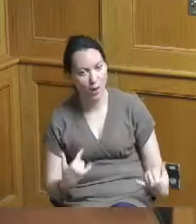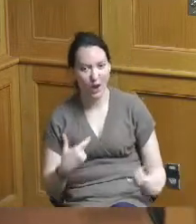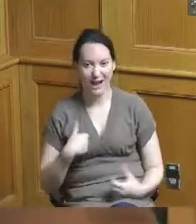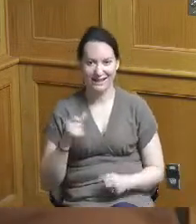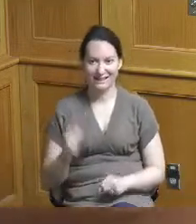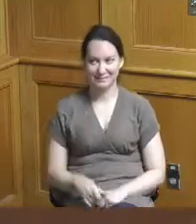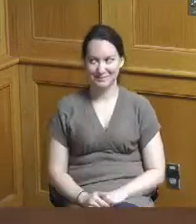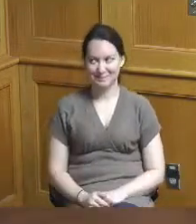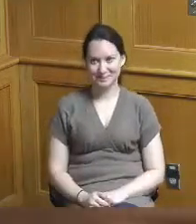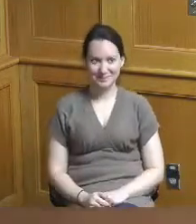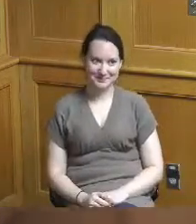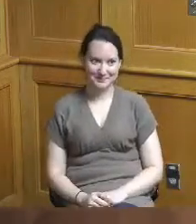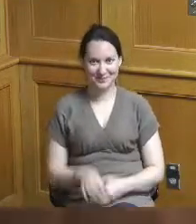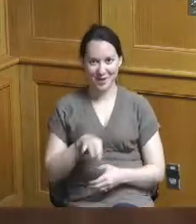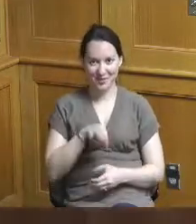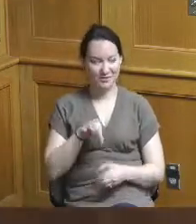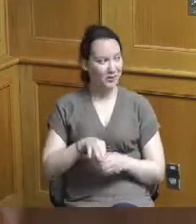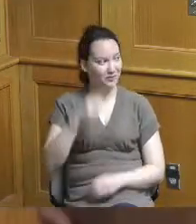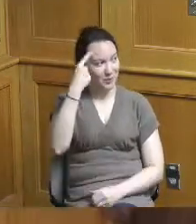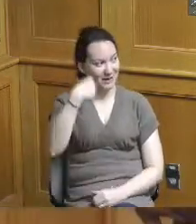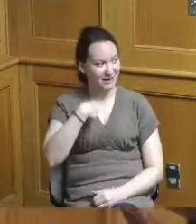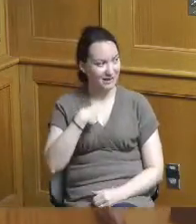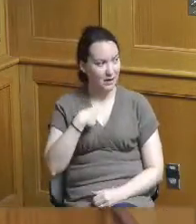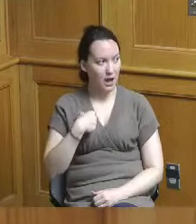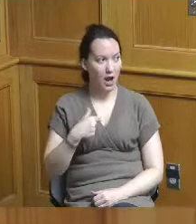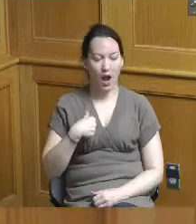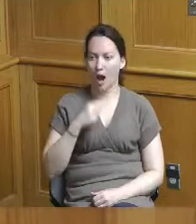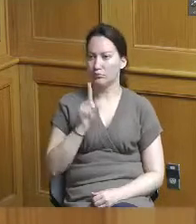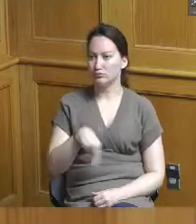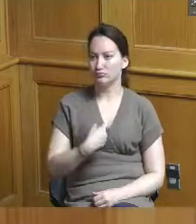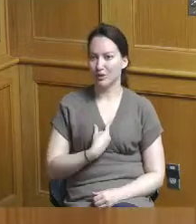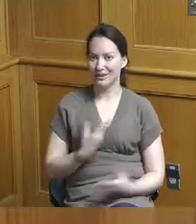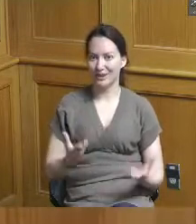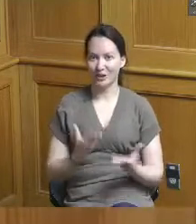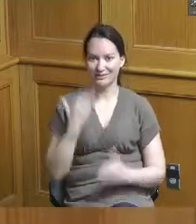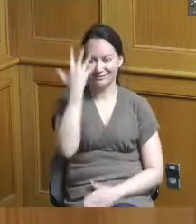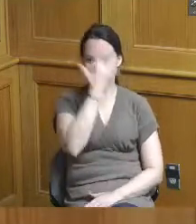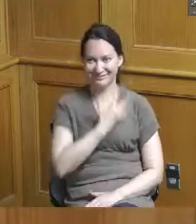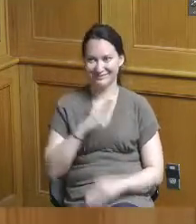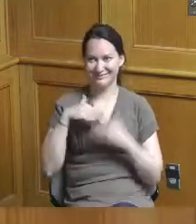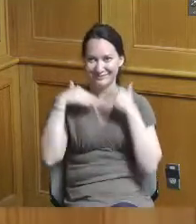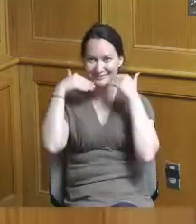can let the people know they voted for me that I'm just window dressing I don't understand as